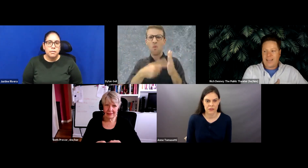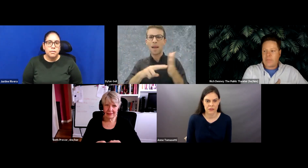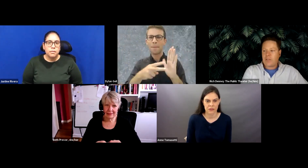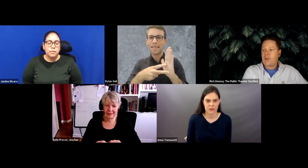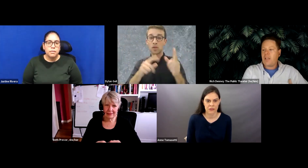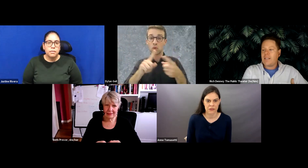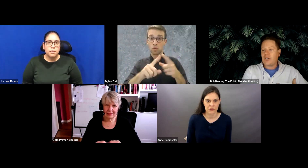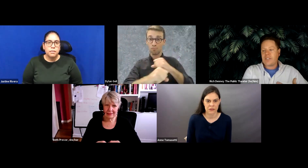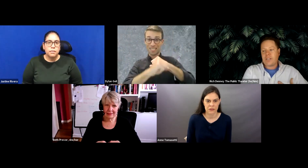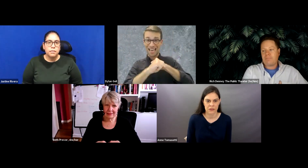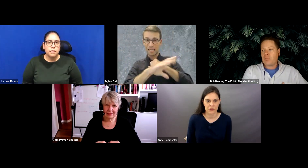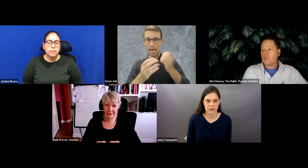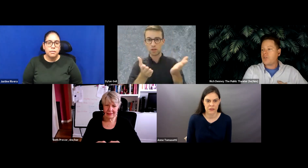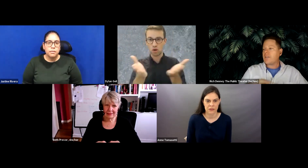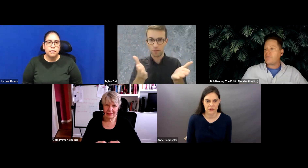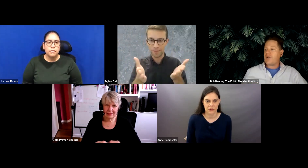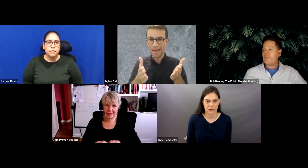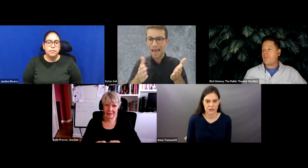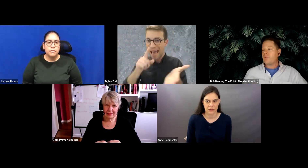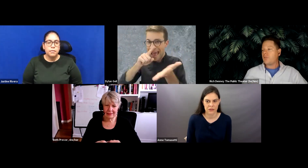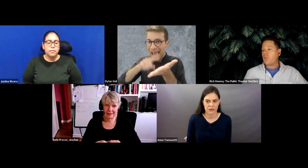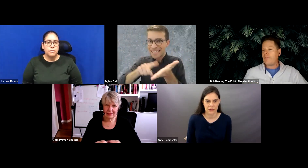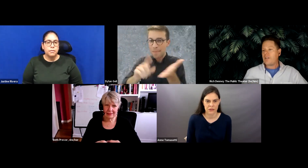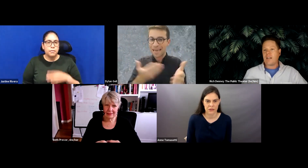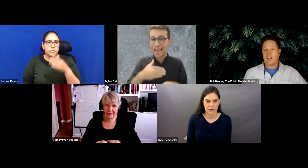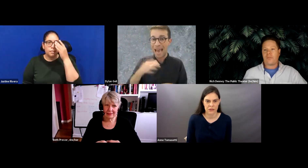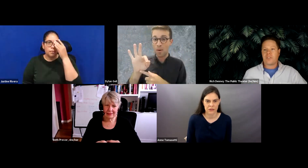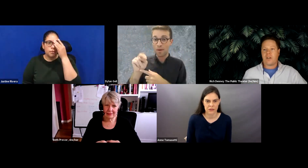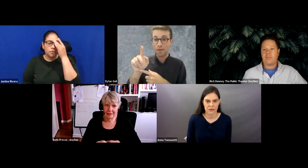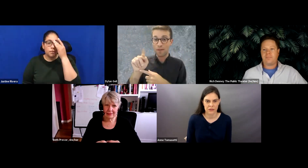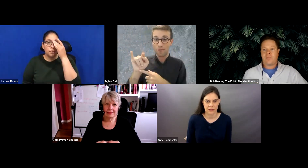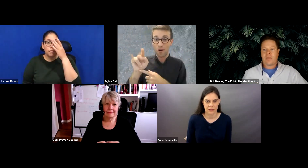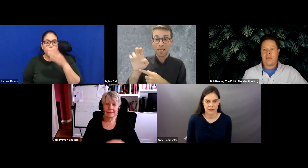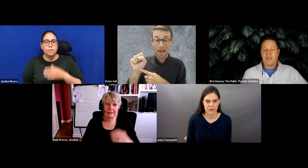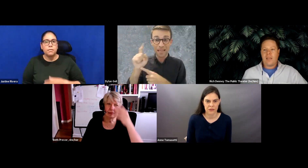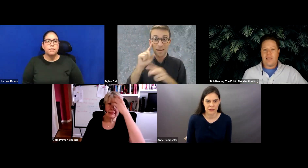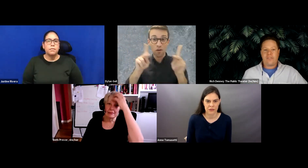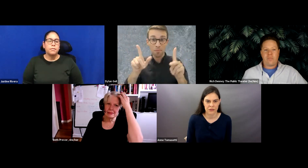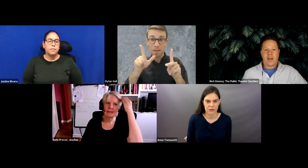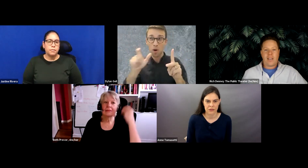examining the faultlines in our system through the words of great people who show up every day to care for us all. If my